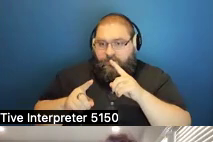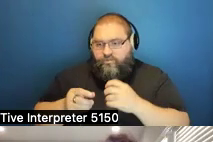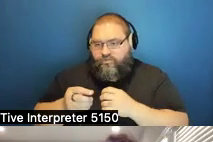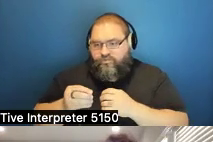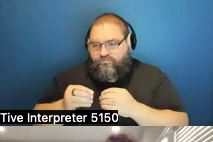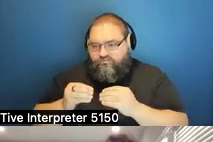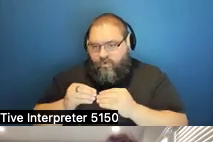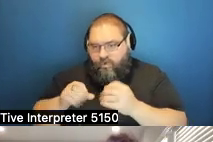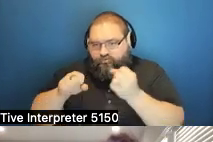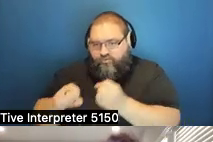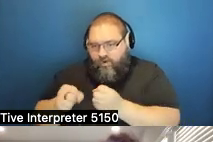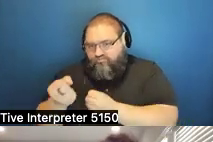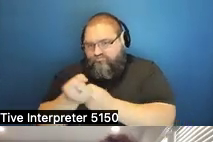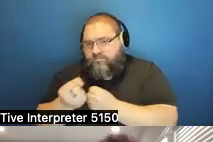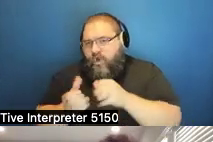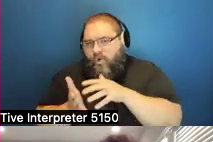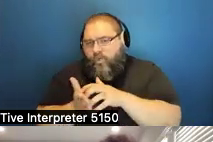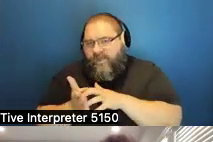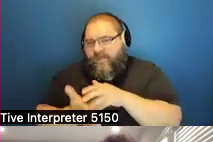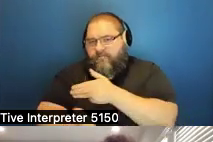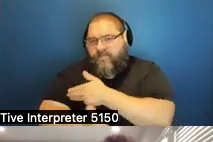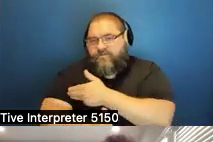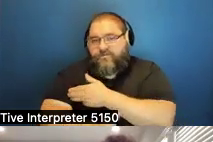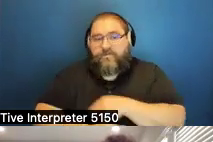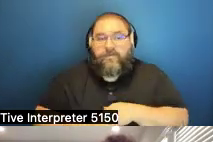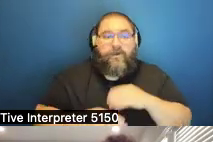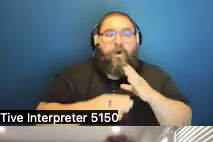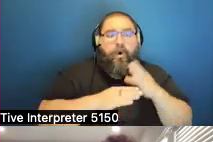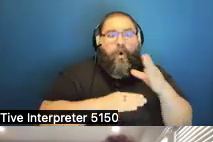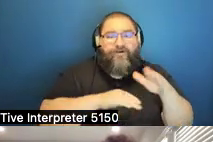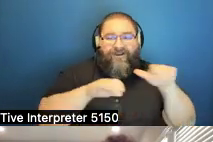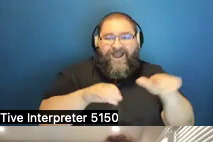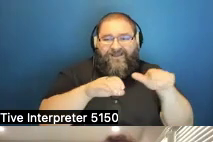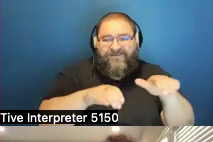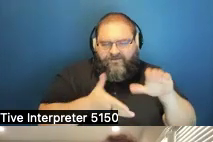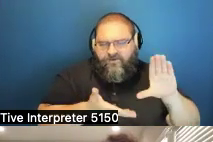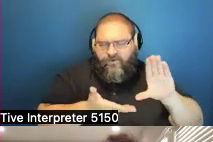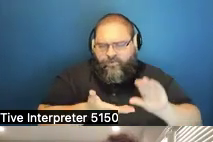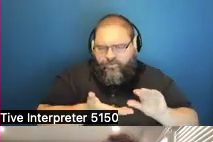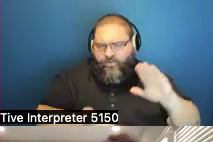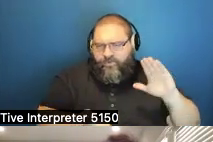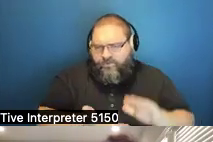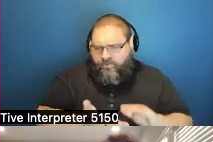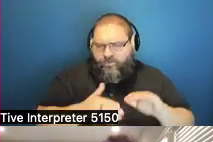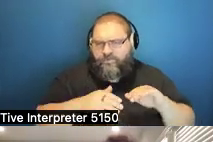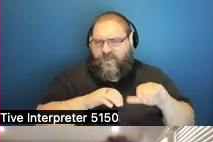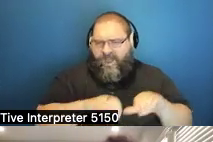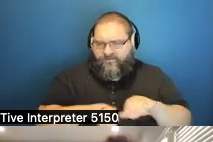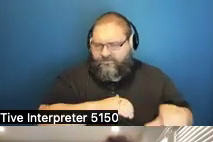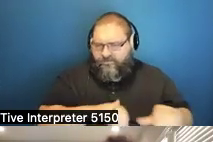relax the overactive markup, and establish 19:48:48 proper motor function, and…